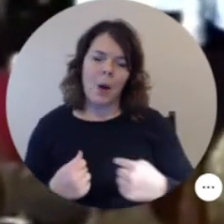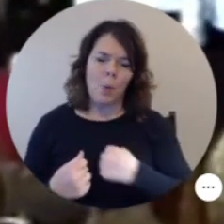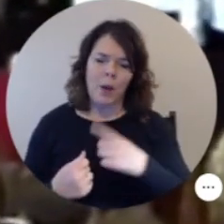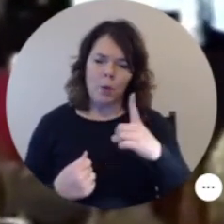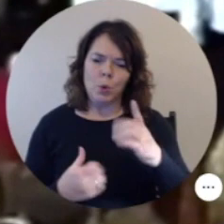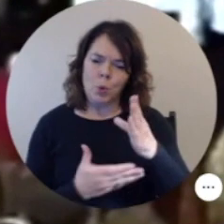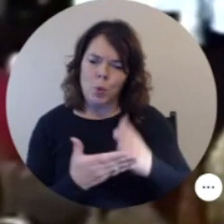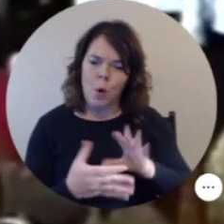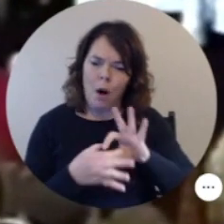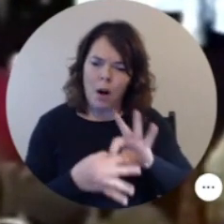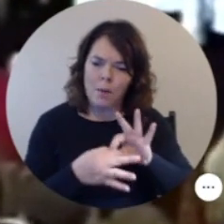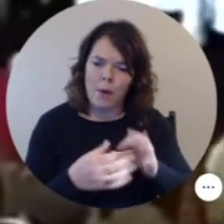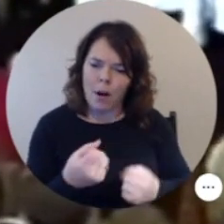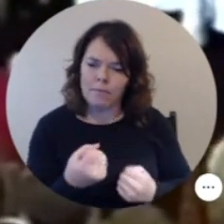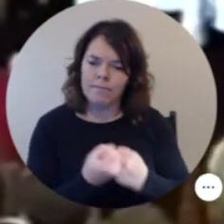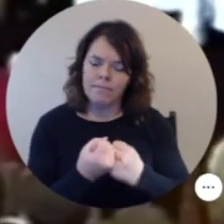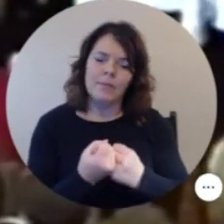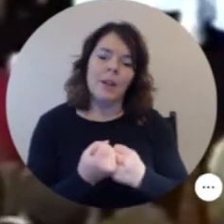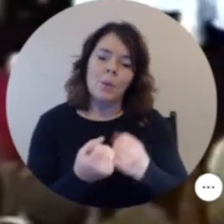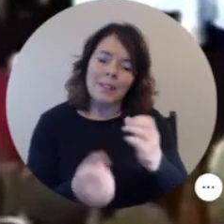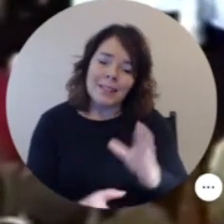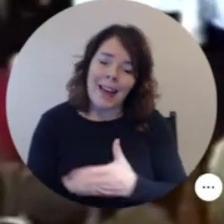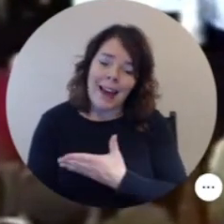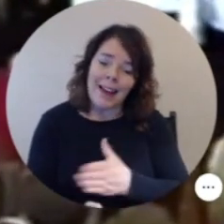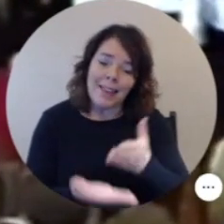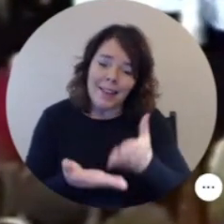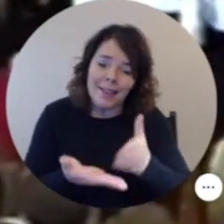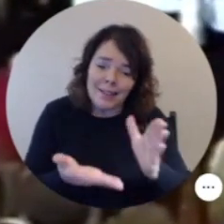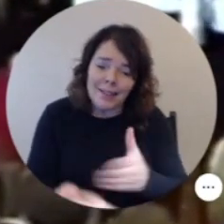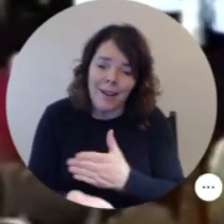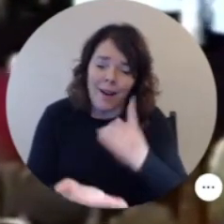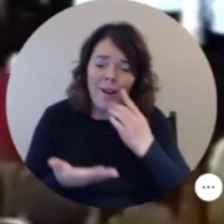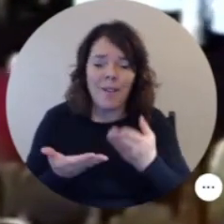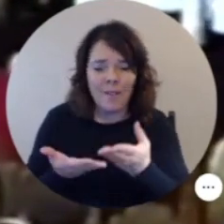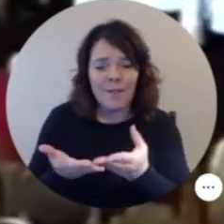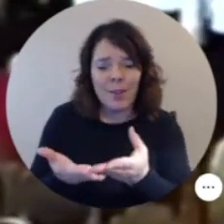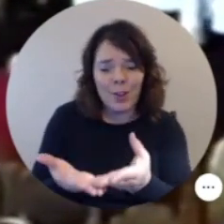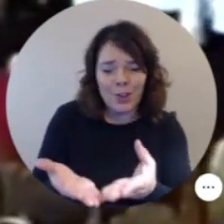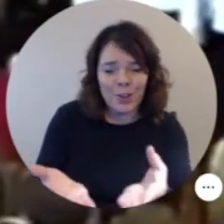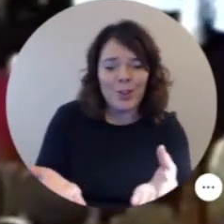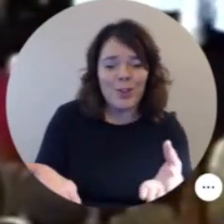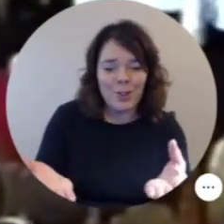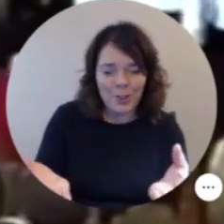That we will do our part And we sing this song for you